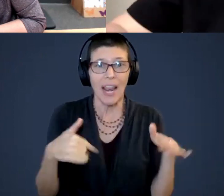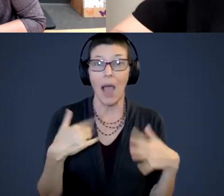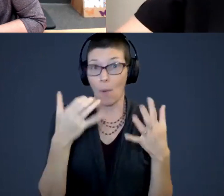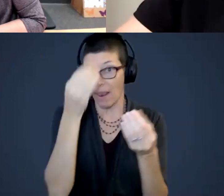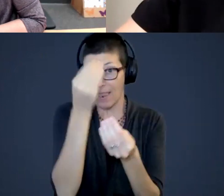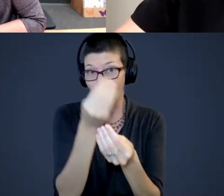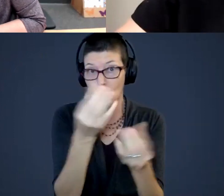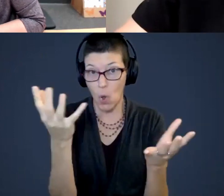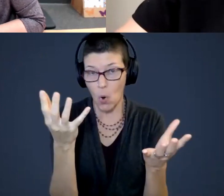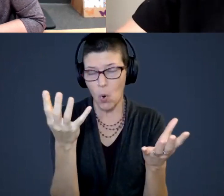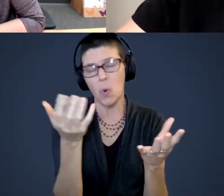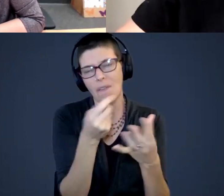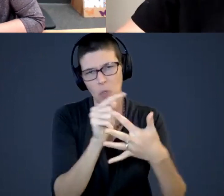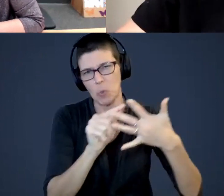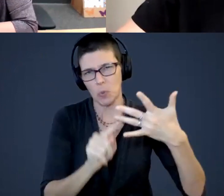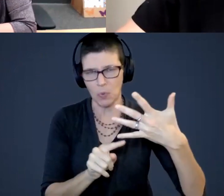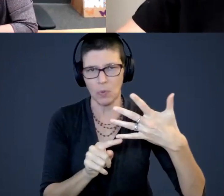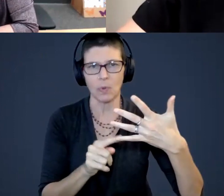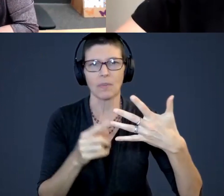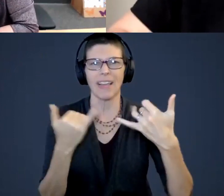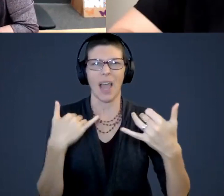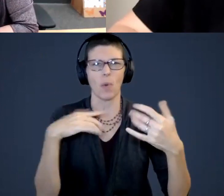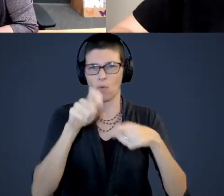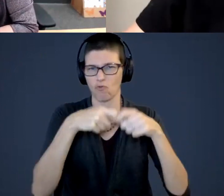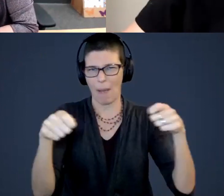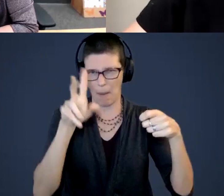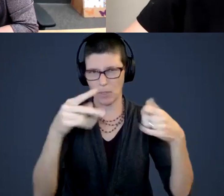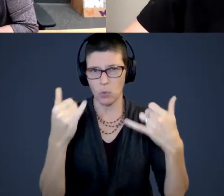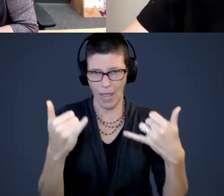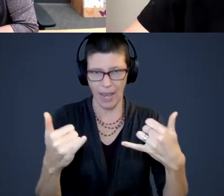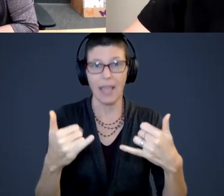a few things as we wrap up today. I'm going to put the evaluation link